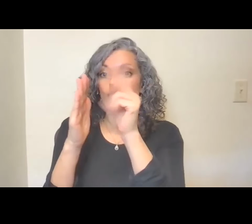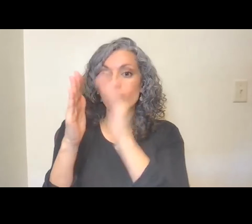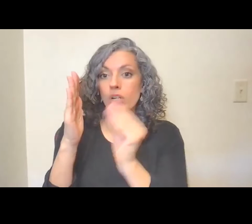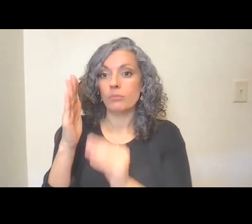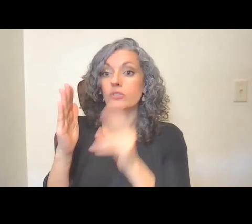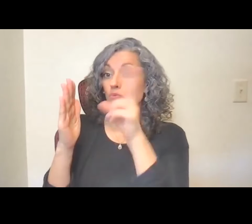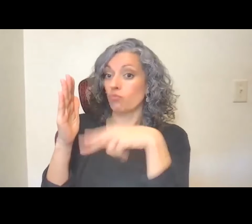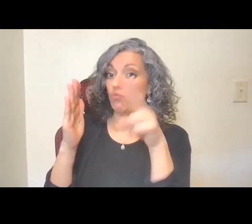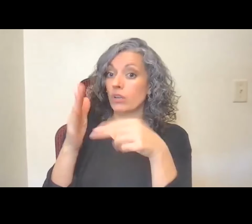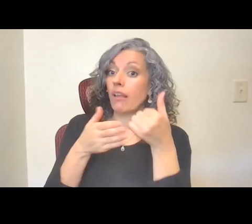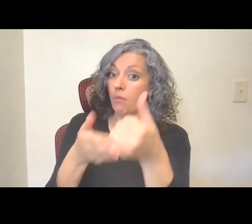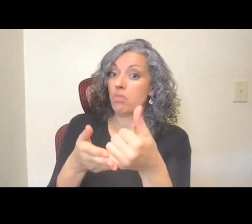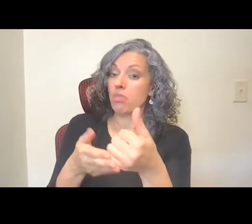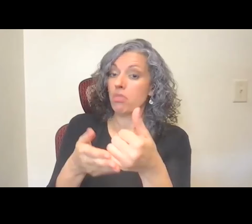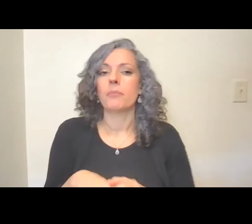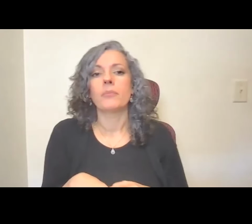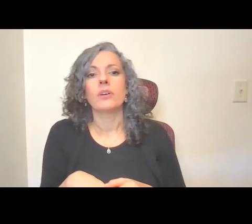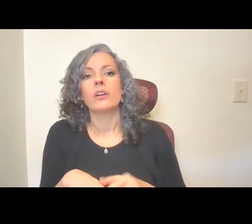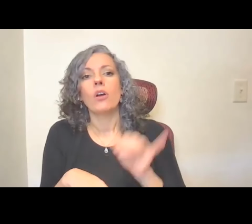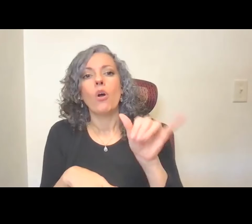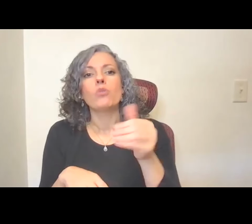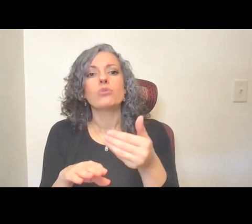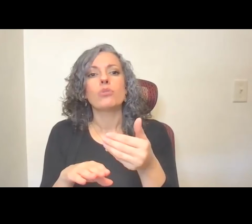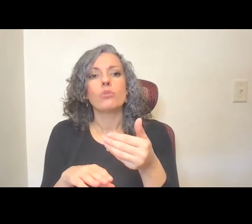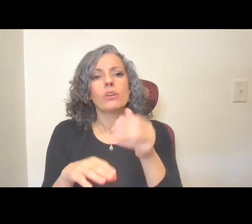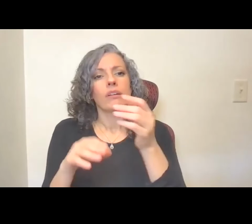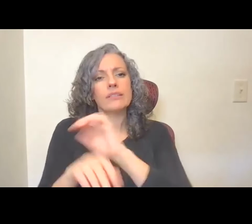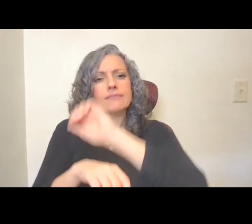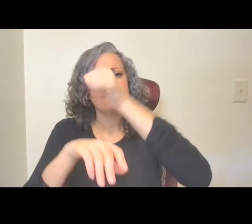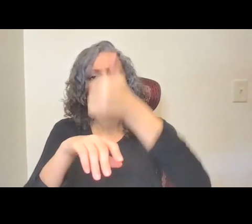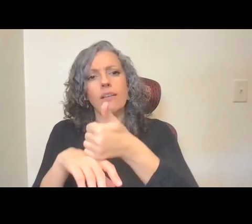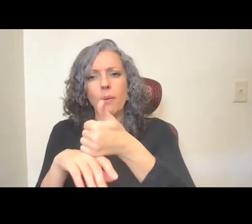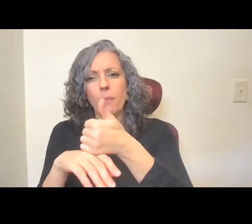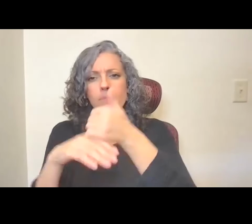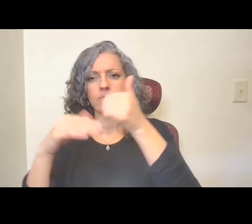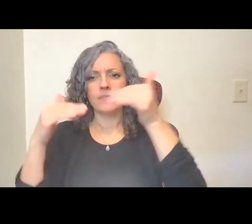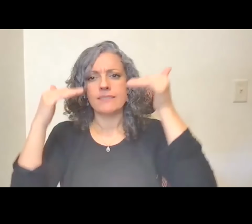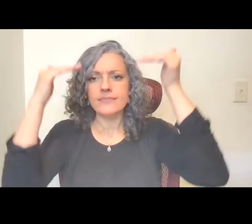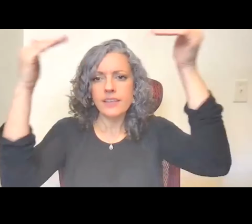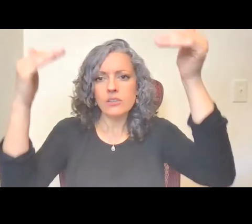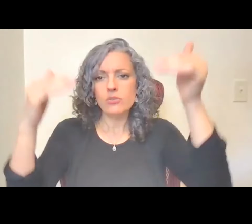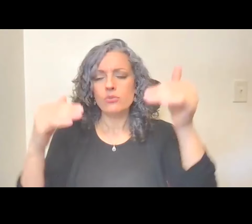Prior documentation also helps set standards as to what is expected for the next design.